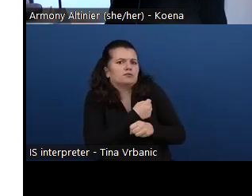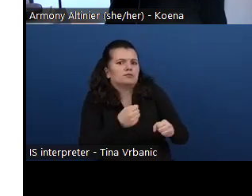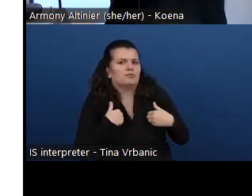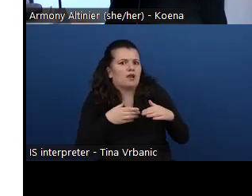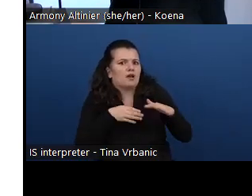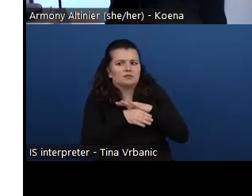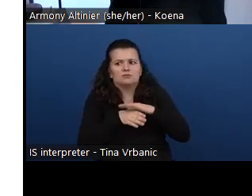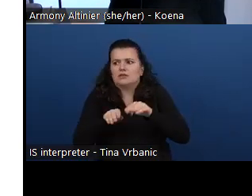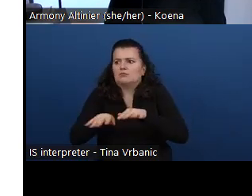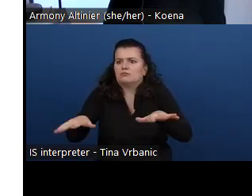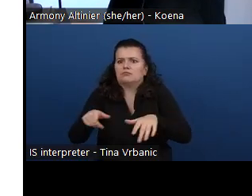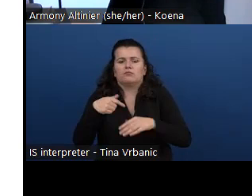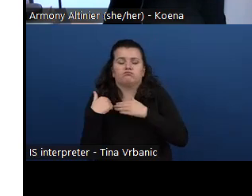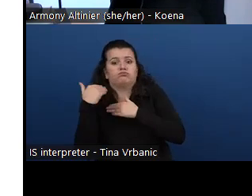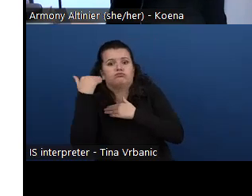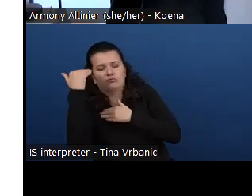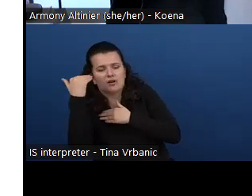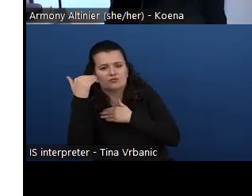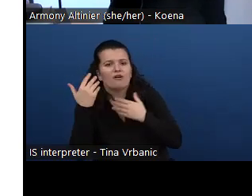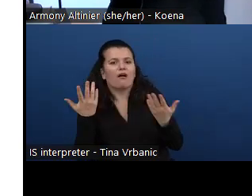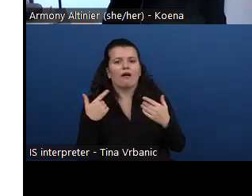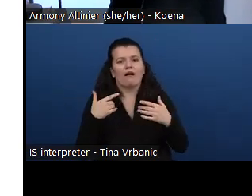issues (phonetic).